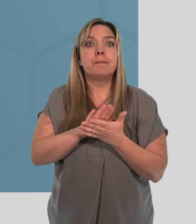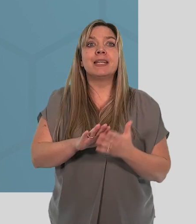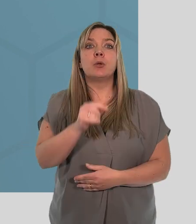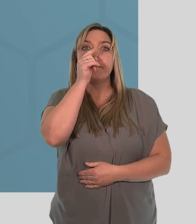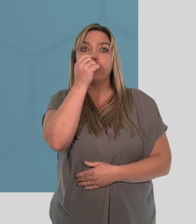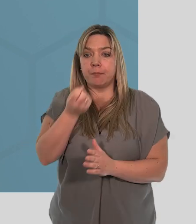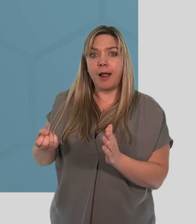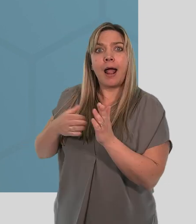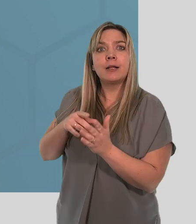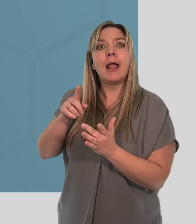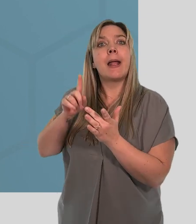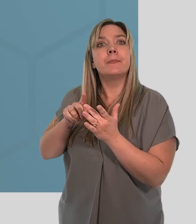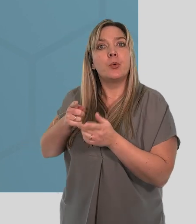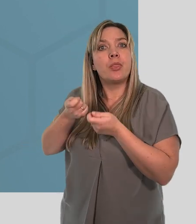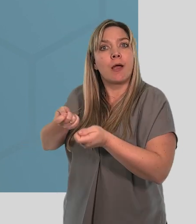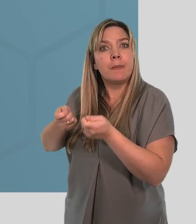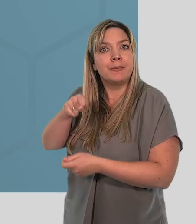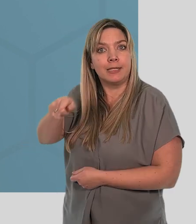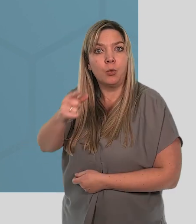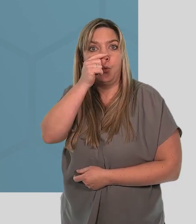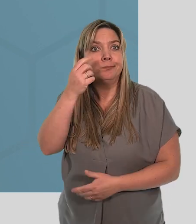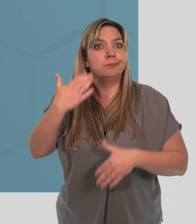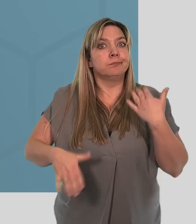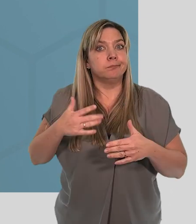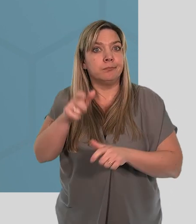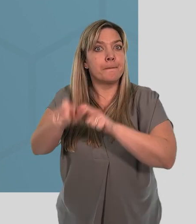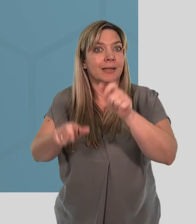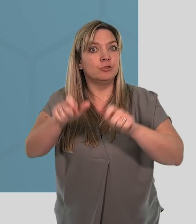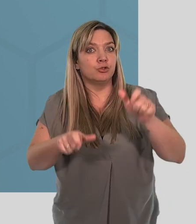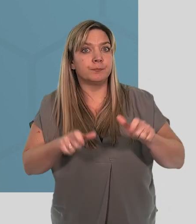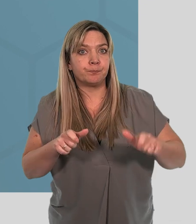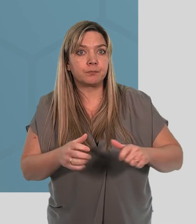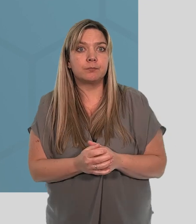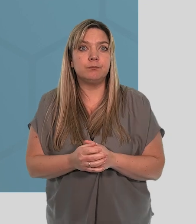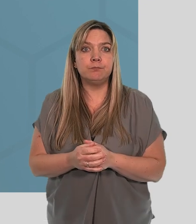These results should discourage sequential use of immune checkpoint inhibitors in renal cell